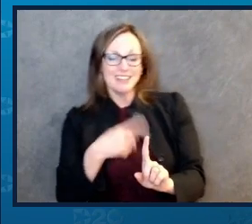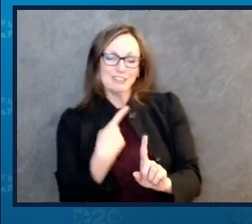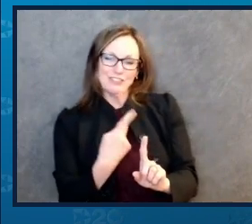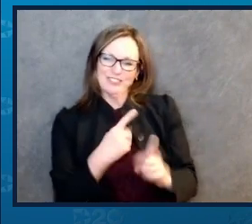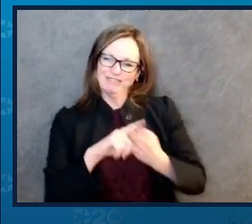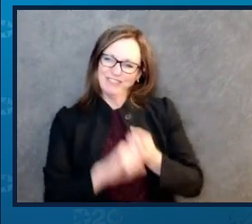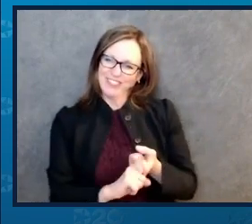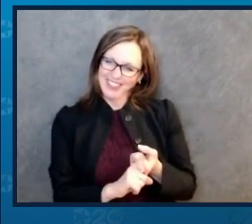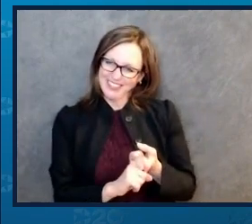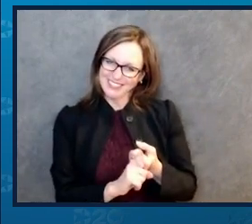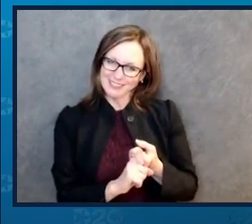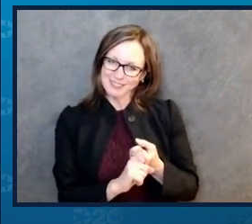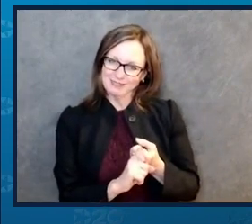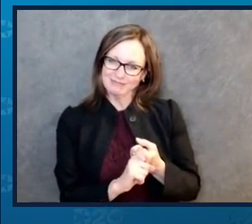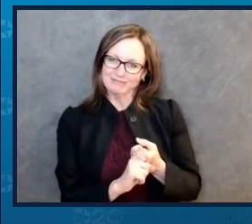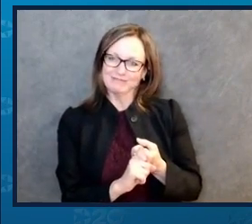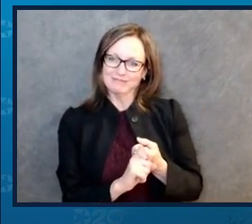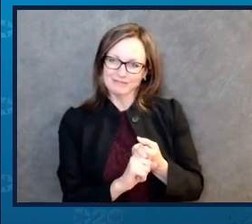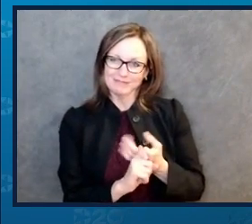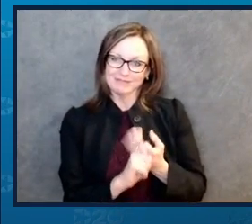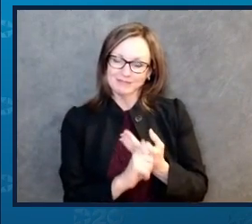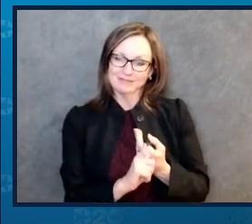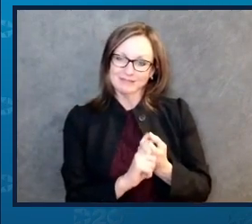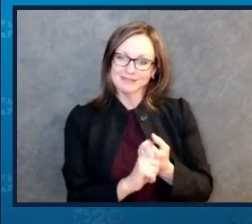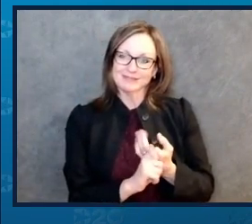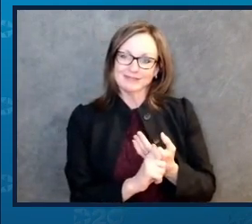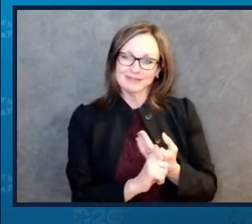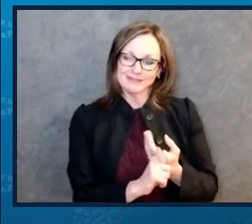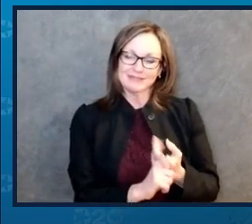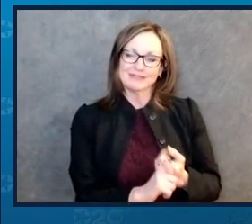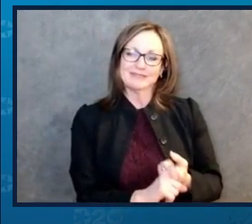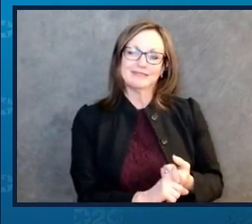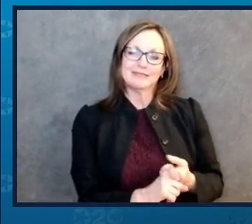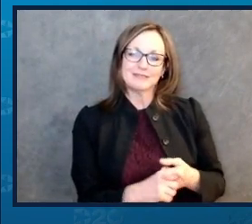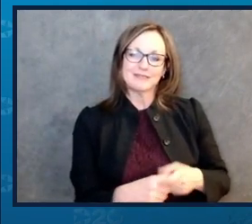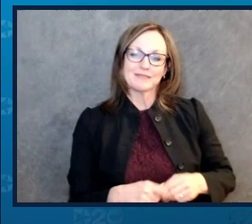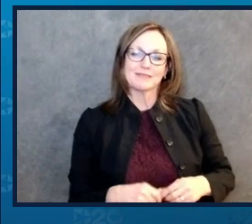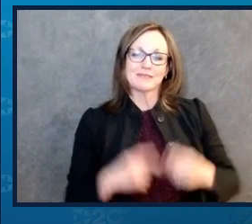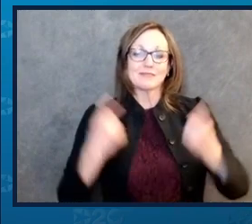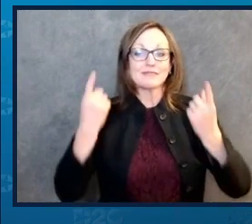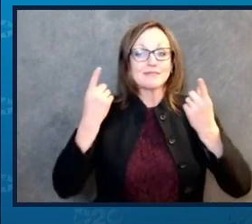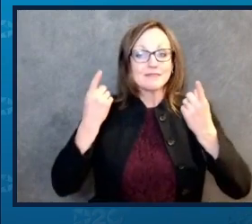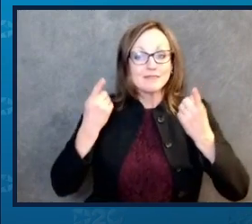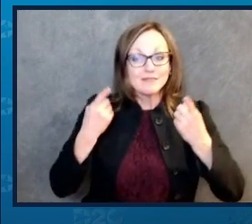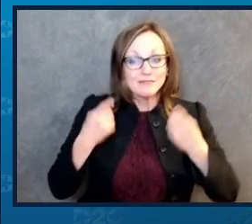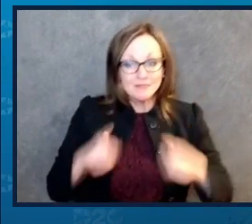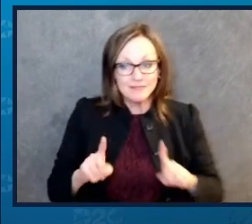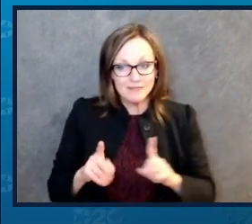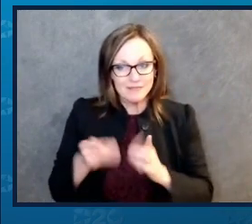AND I SPOKE ON THE PHONE NEARLY EVERY DAY WORKING TOGETHER TO